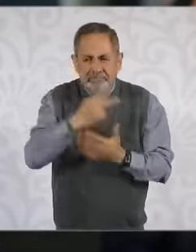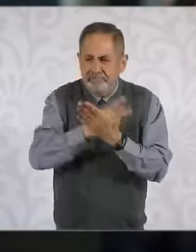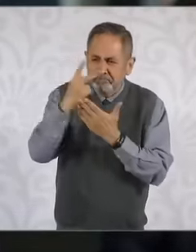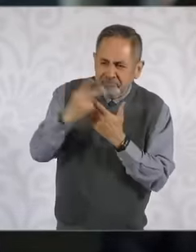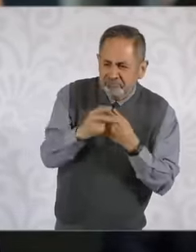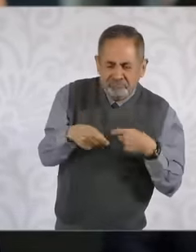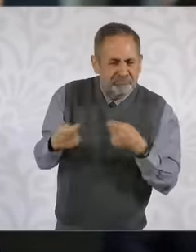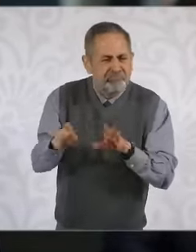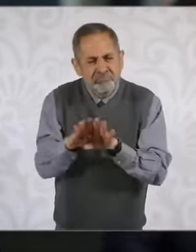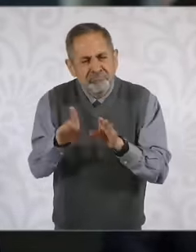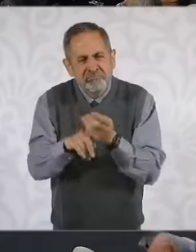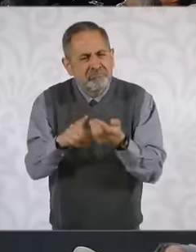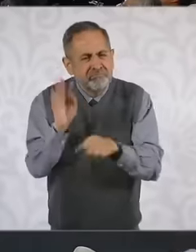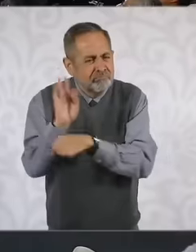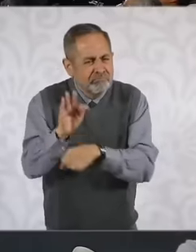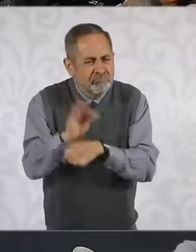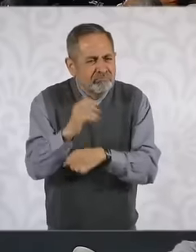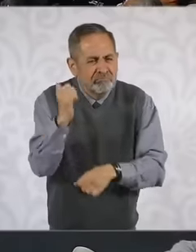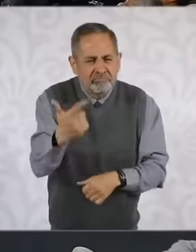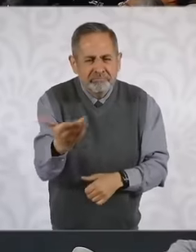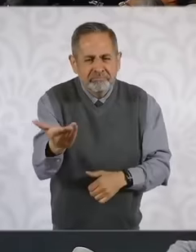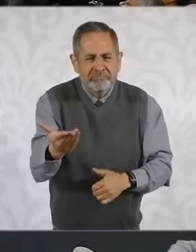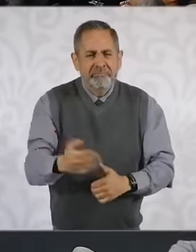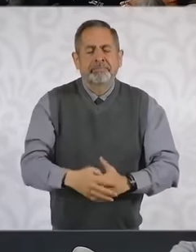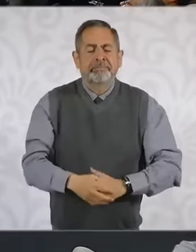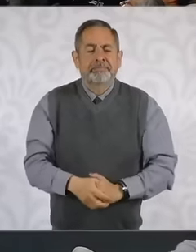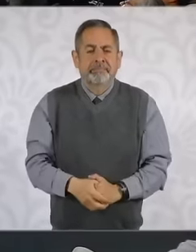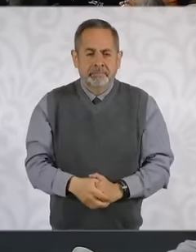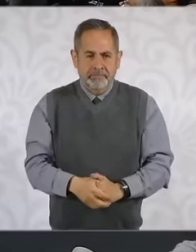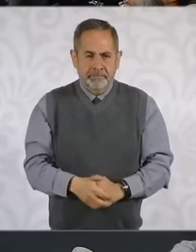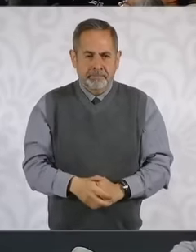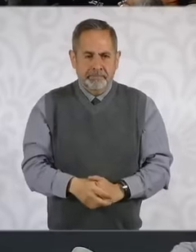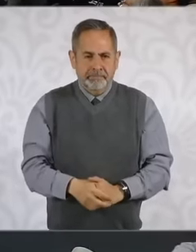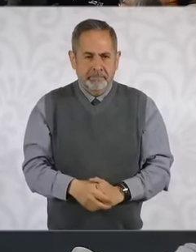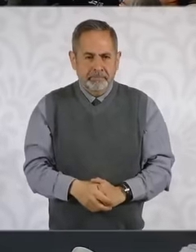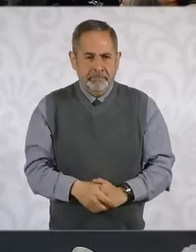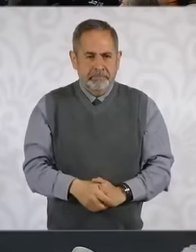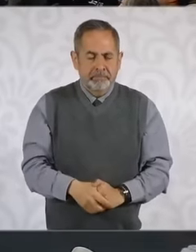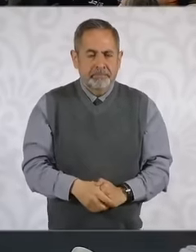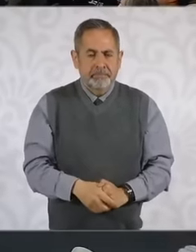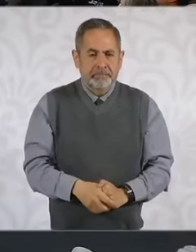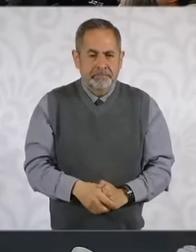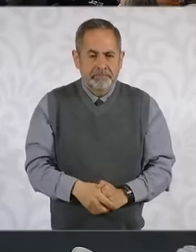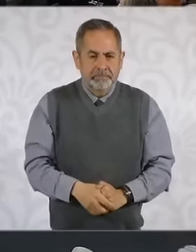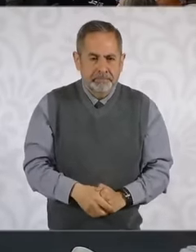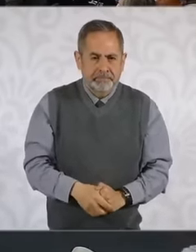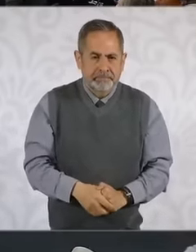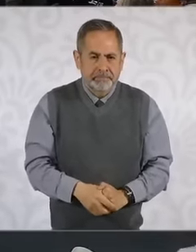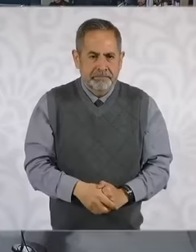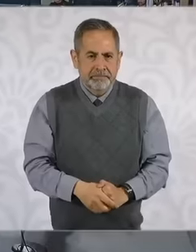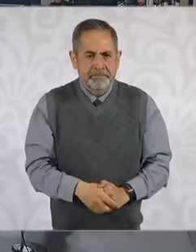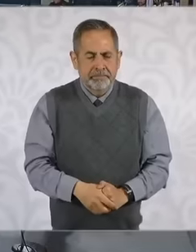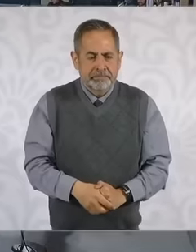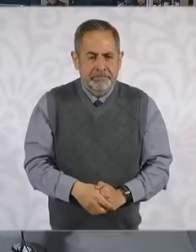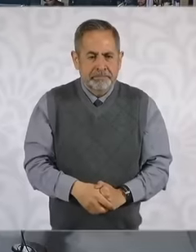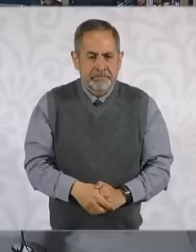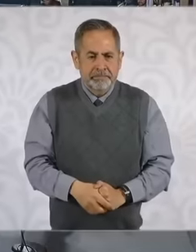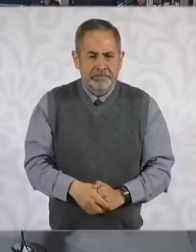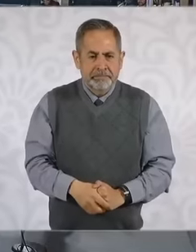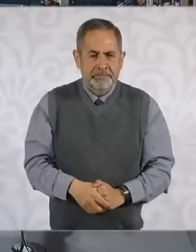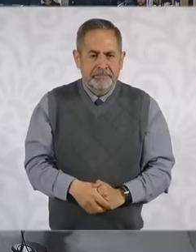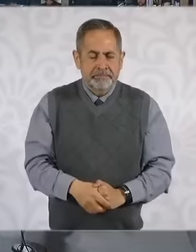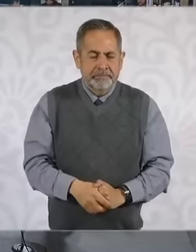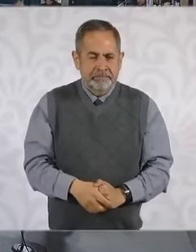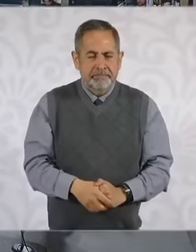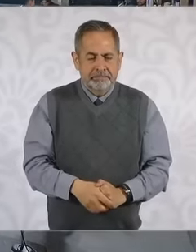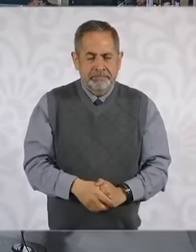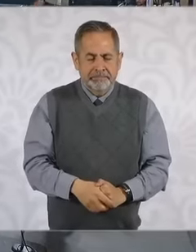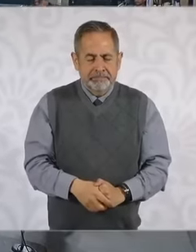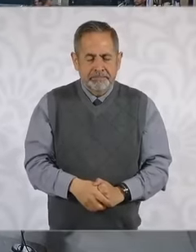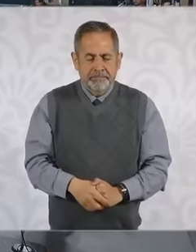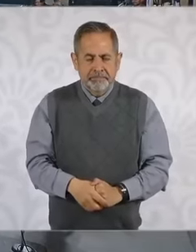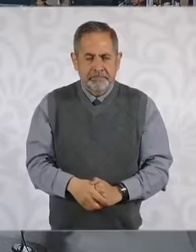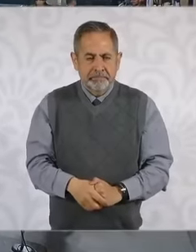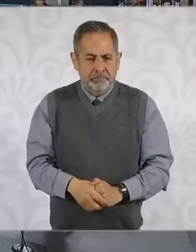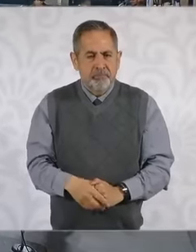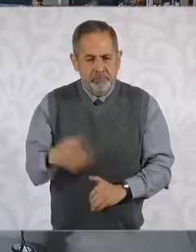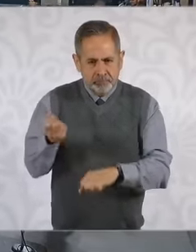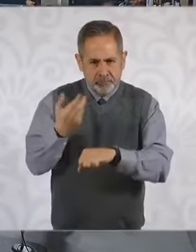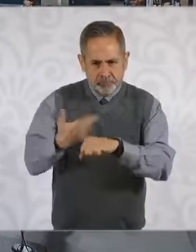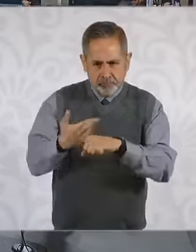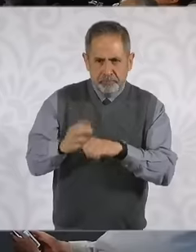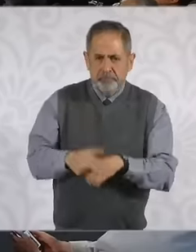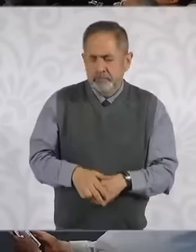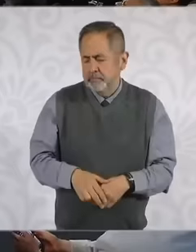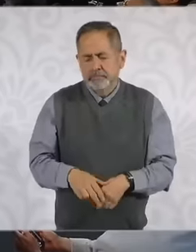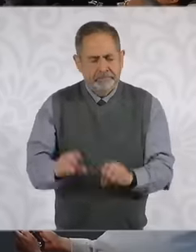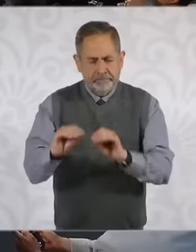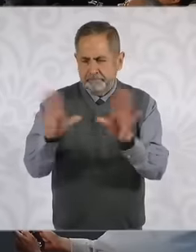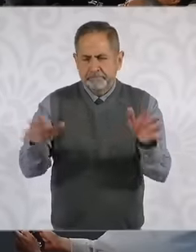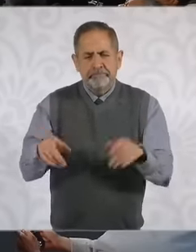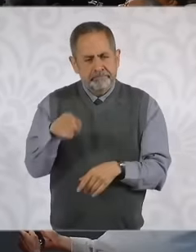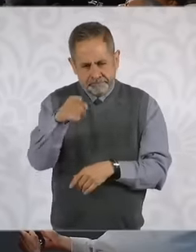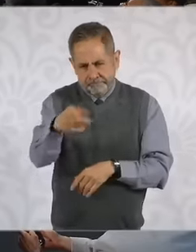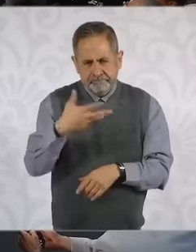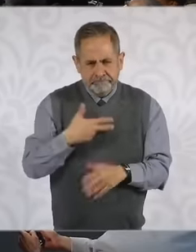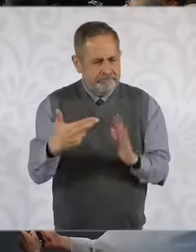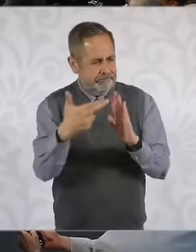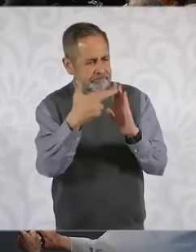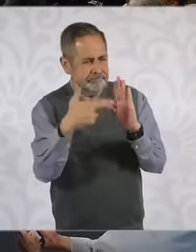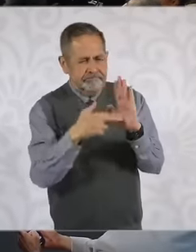housing program contemplate? Obviously there will be operation of the different programs. We are in the design of the